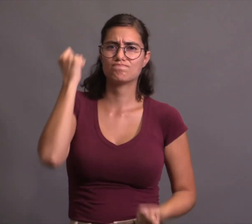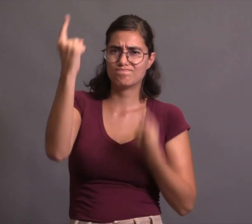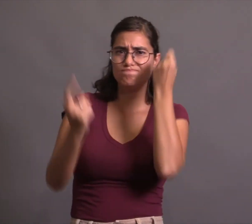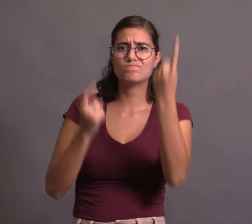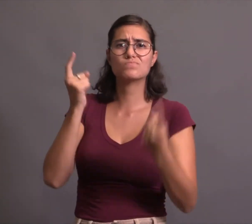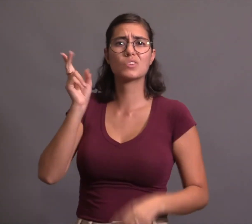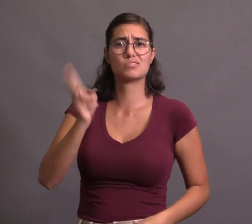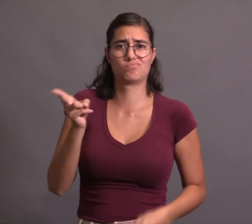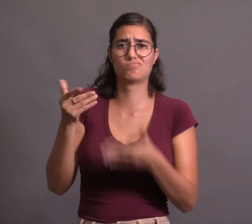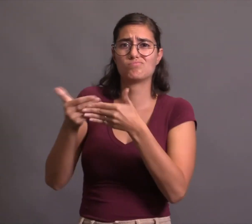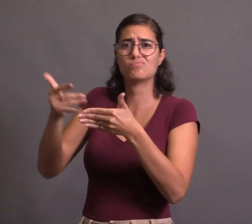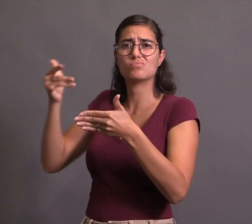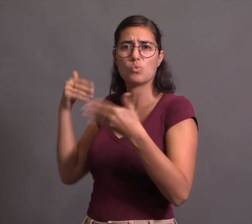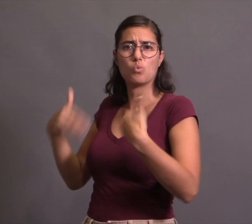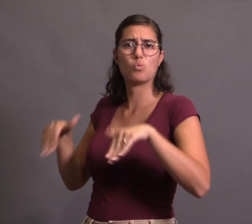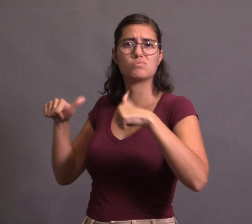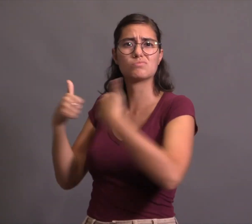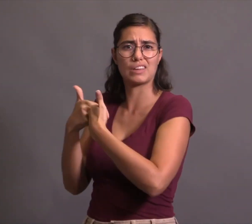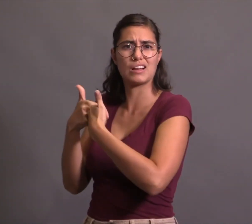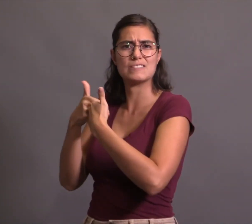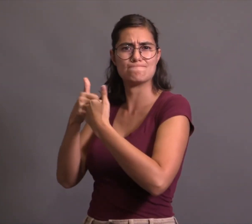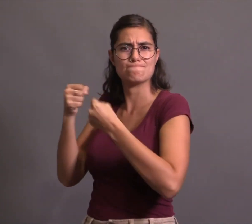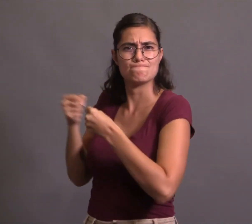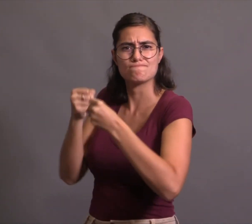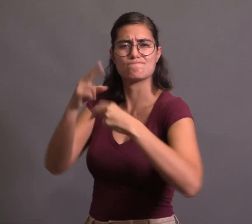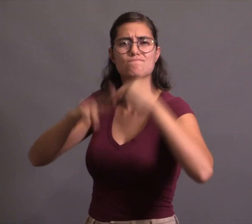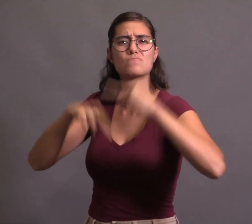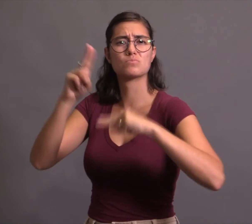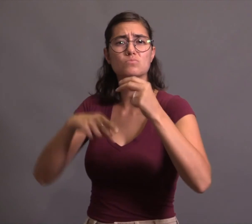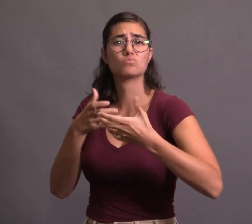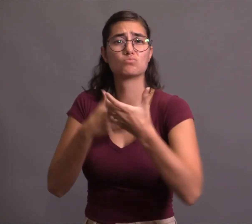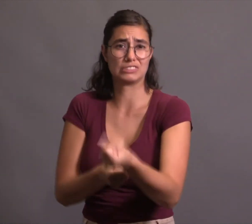Understand the history of past challenges and strive to build trust.